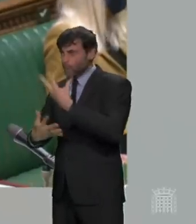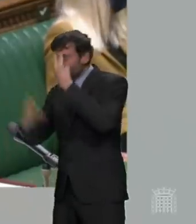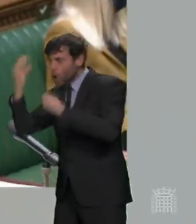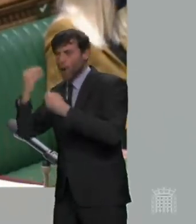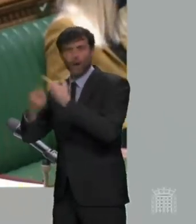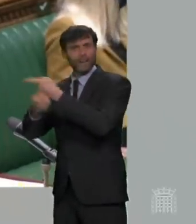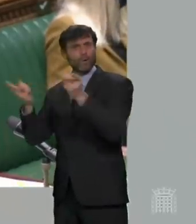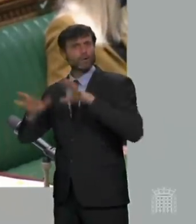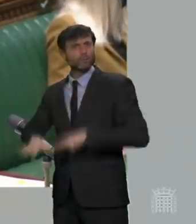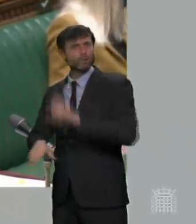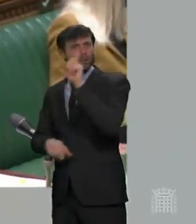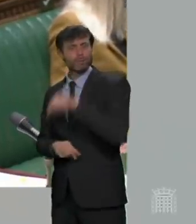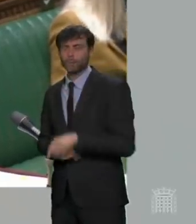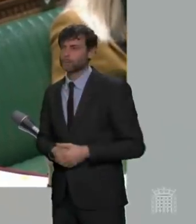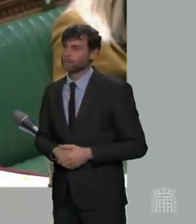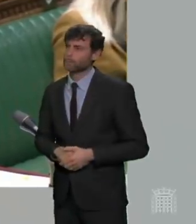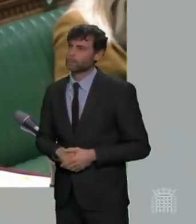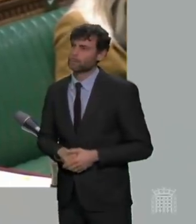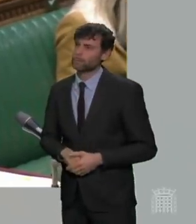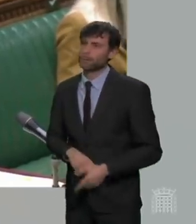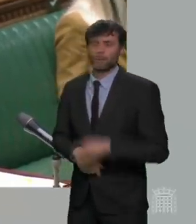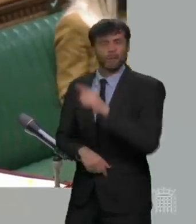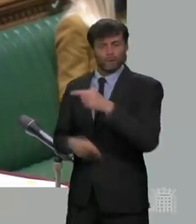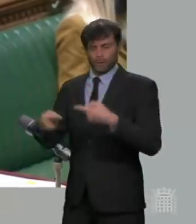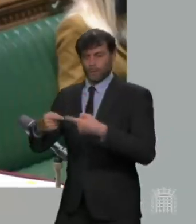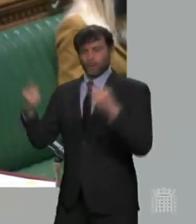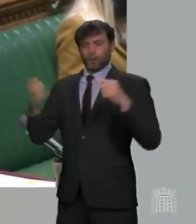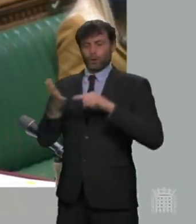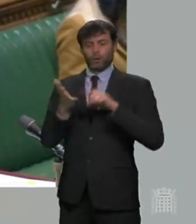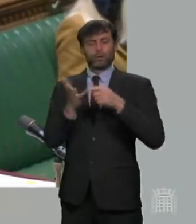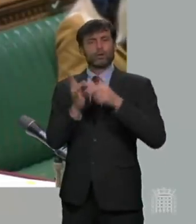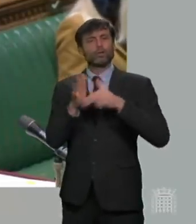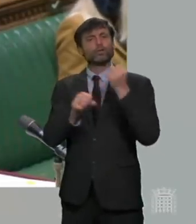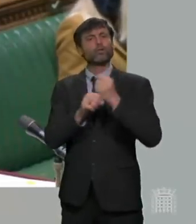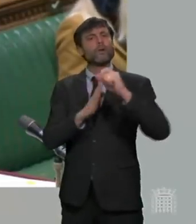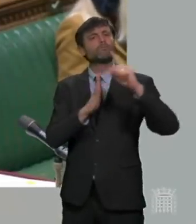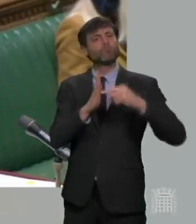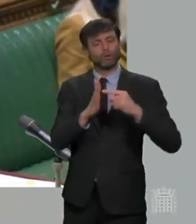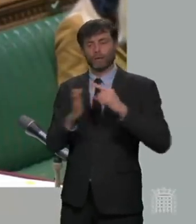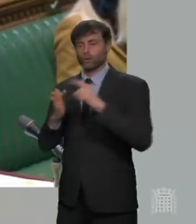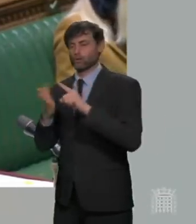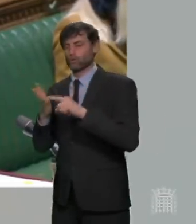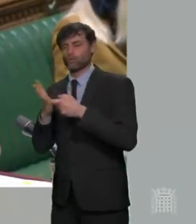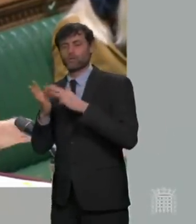the hon. Member is wrong about the difference between Erasmus and the Turing project. Unlike